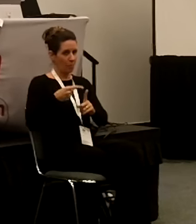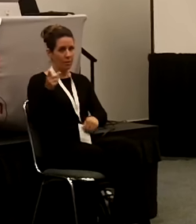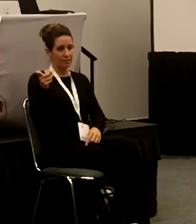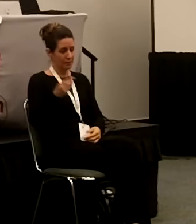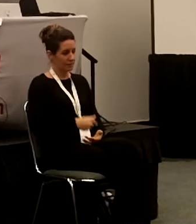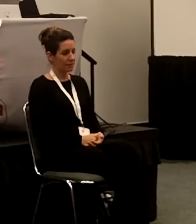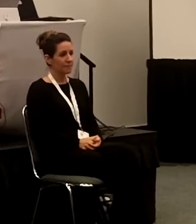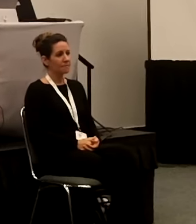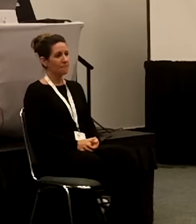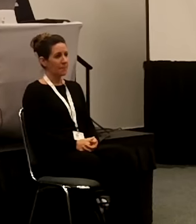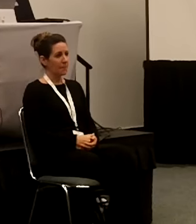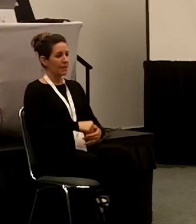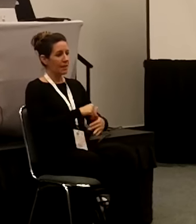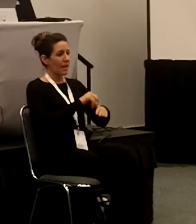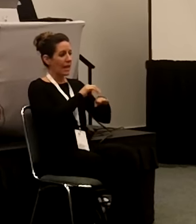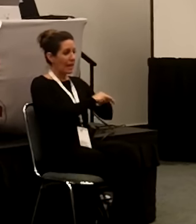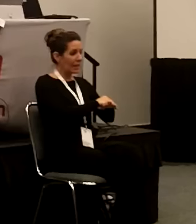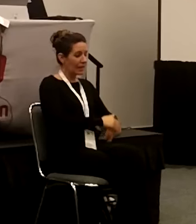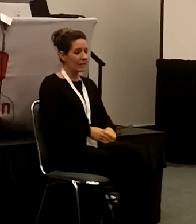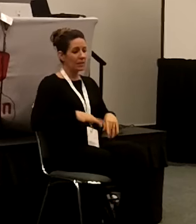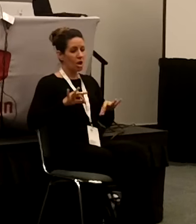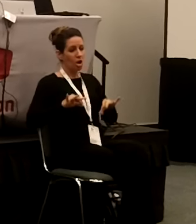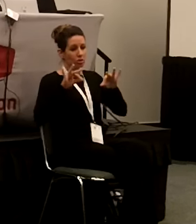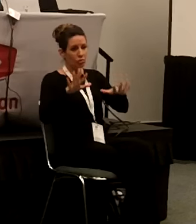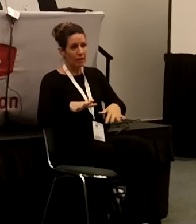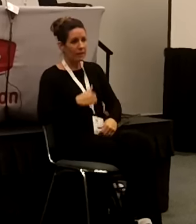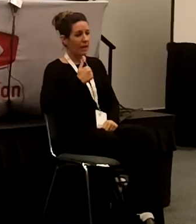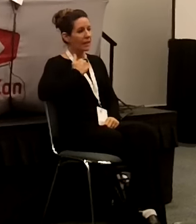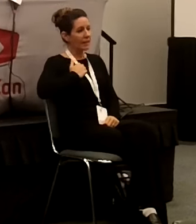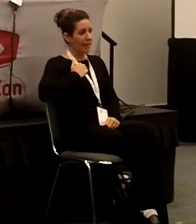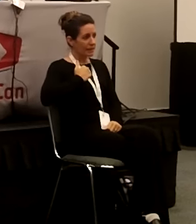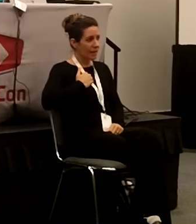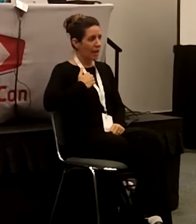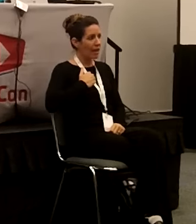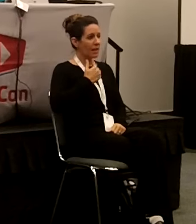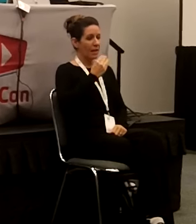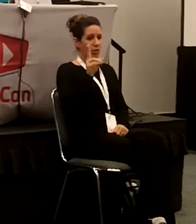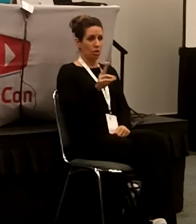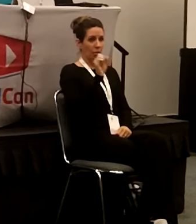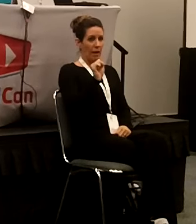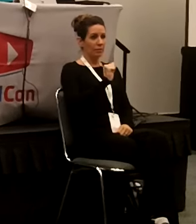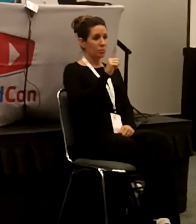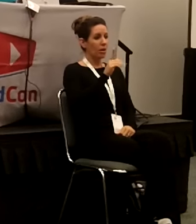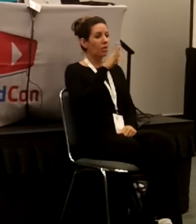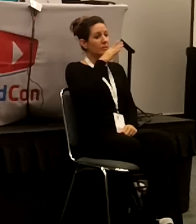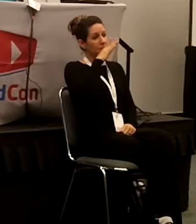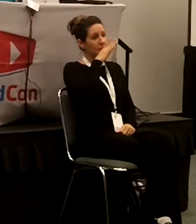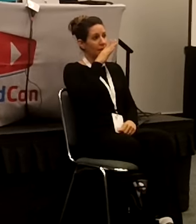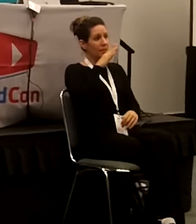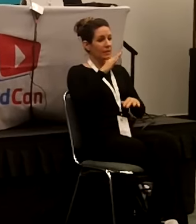So, like, England, Australia, Canada, and the U.S., we all speak the same English language,